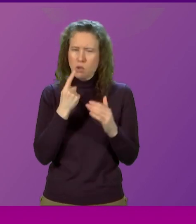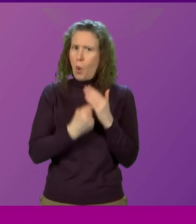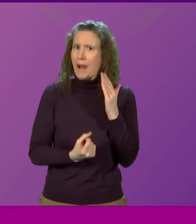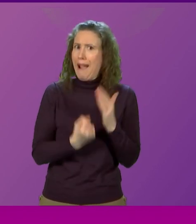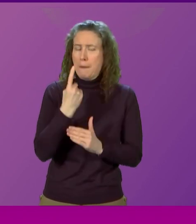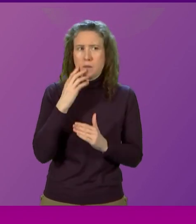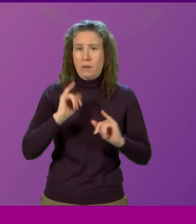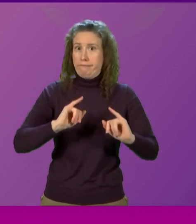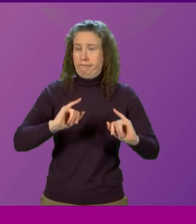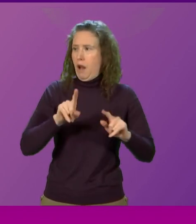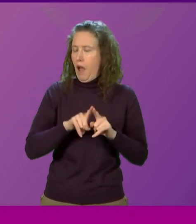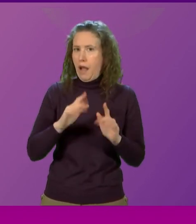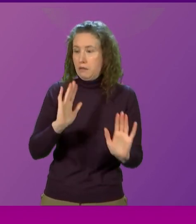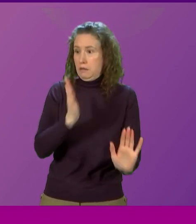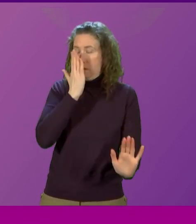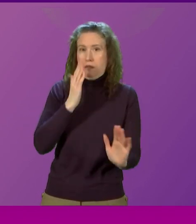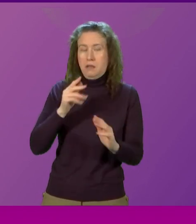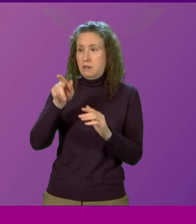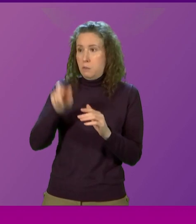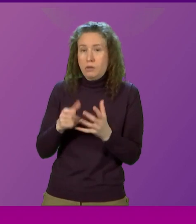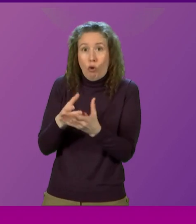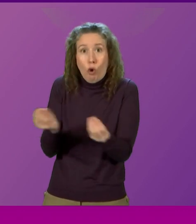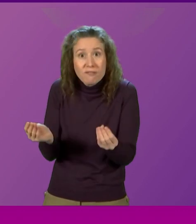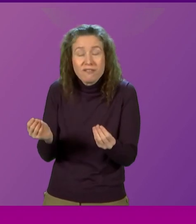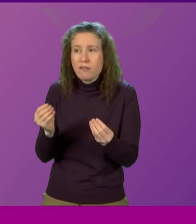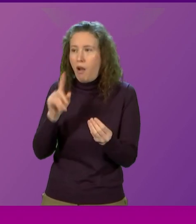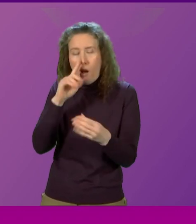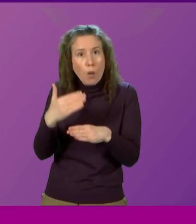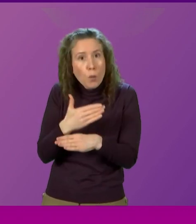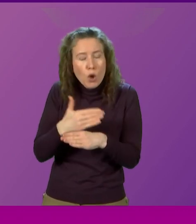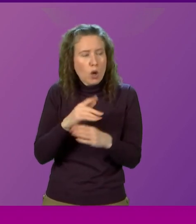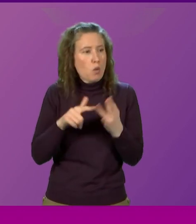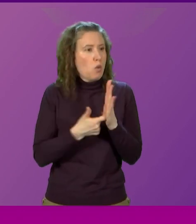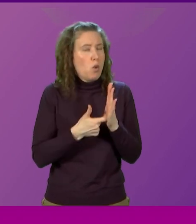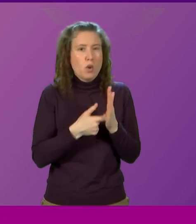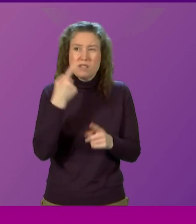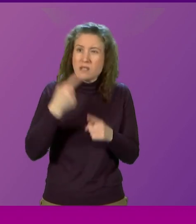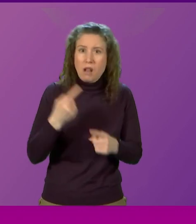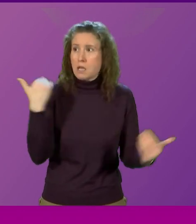avoided, such as short-notice staff absences or a significant unforeseen increase in demand.